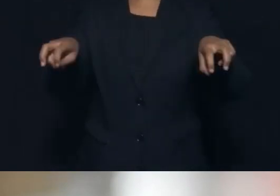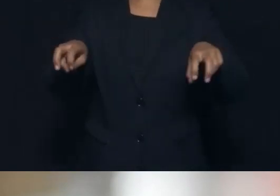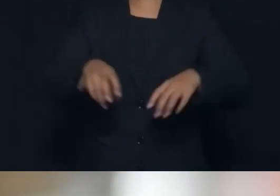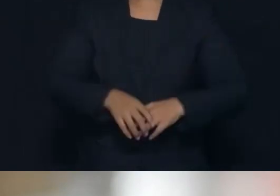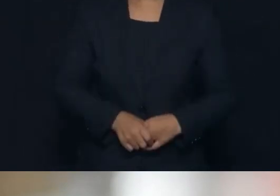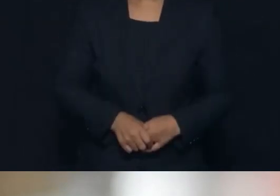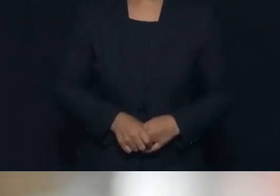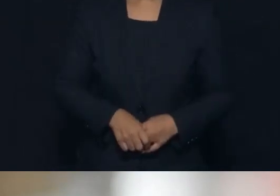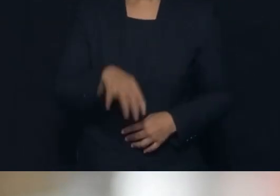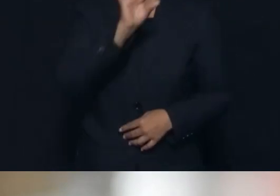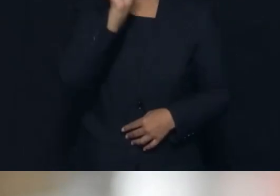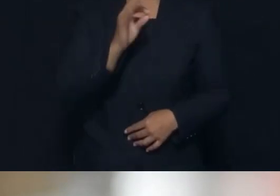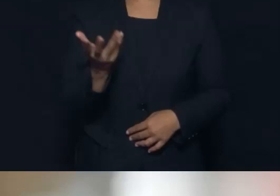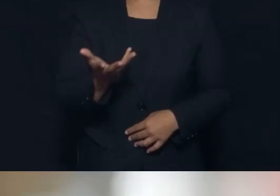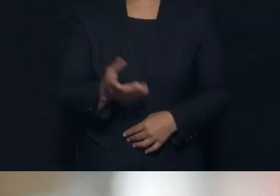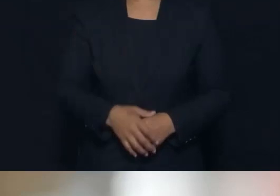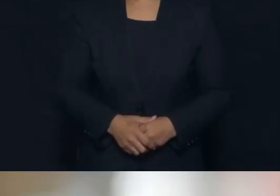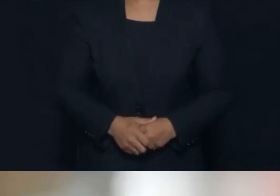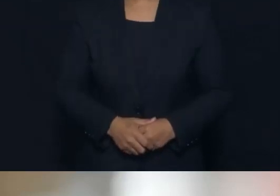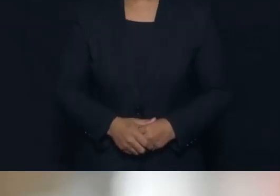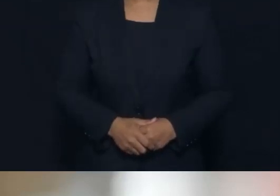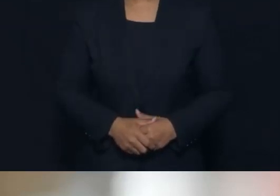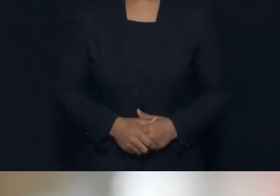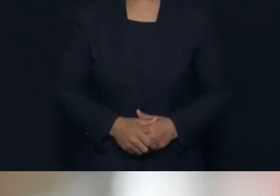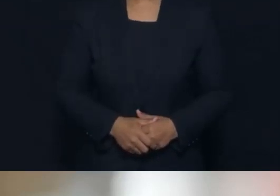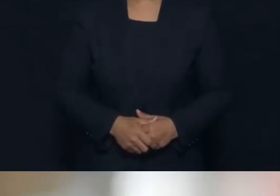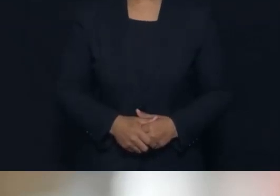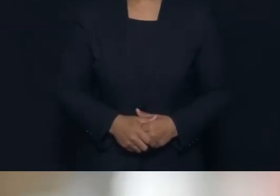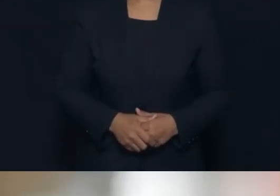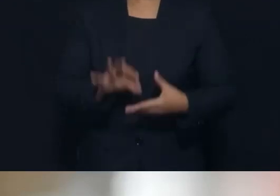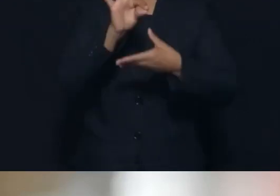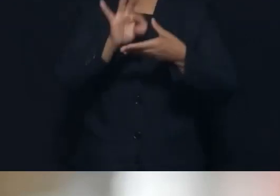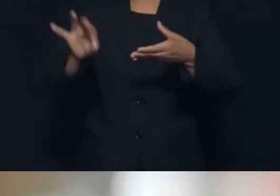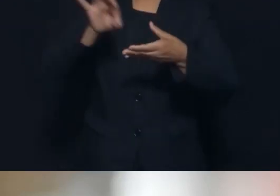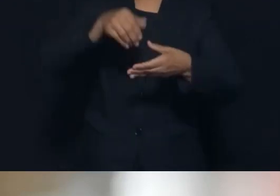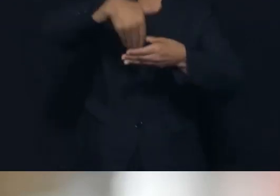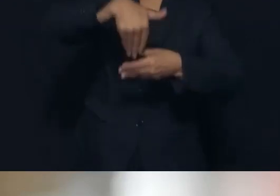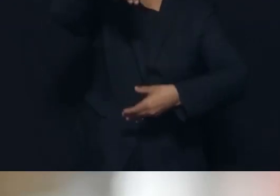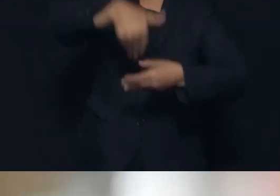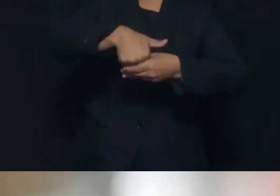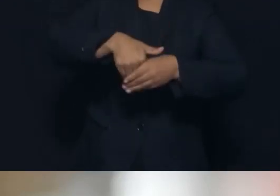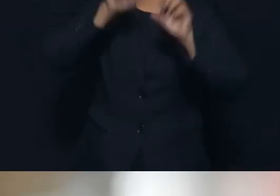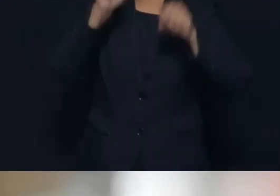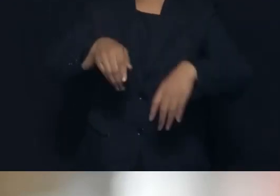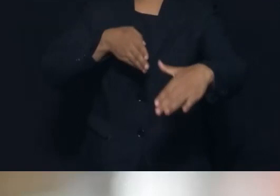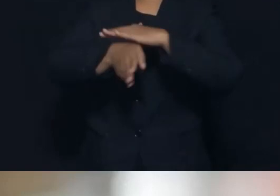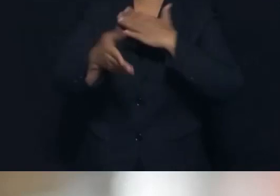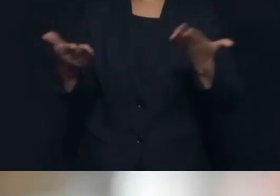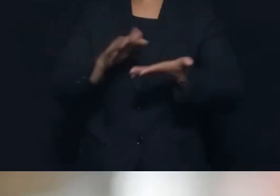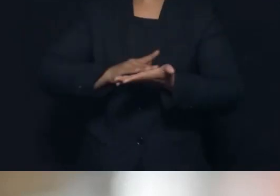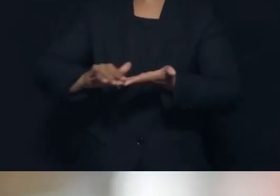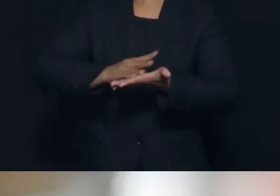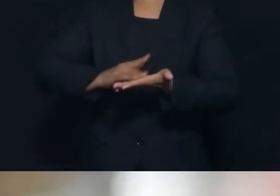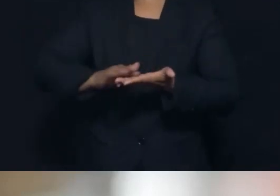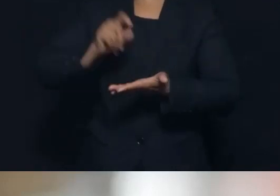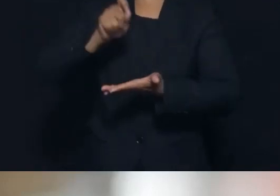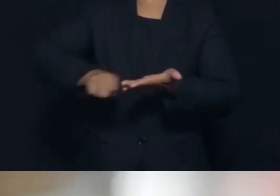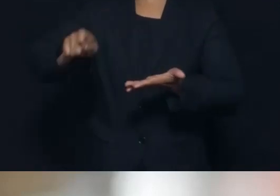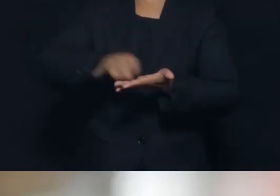the individual adjustments, what has to be done in accessibility issues, how do you look